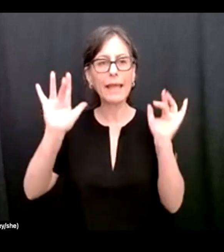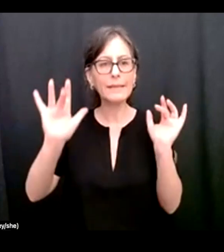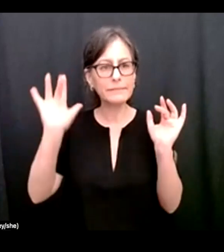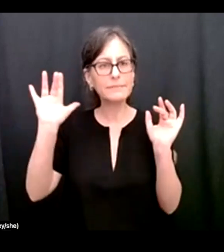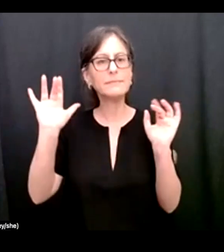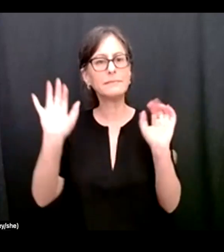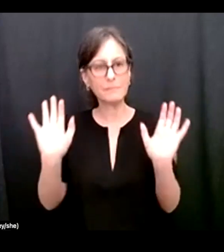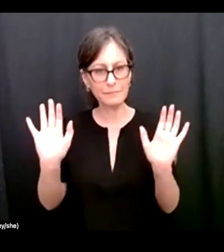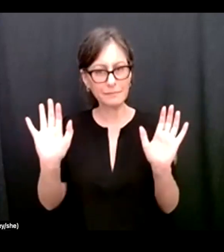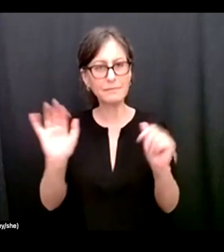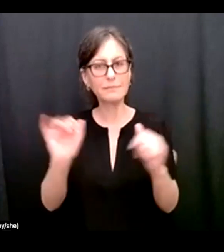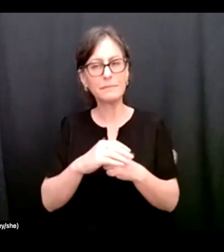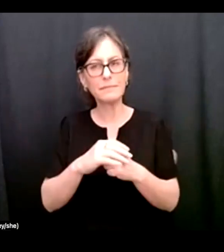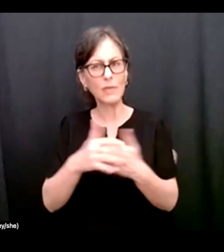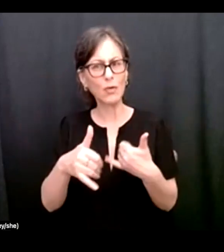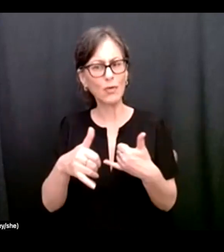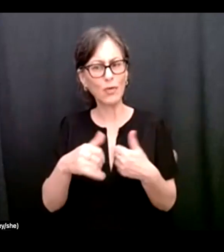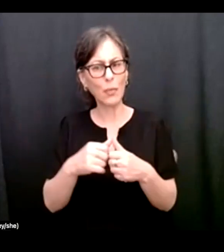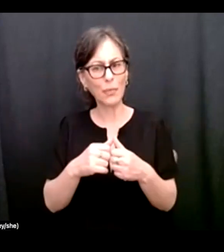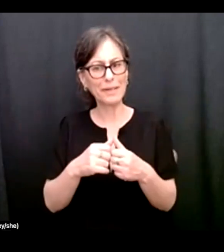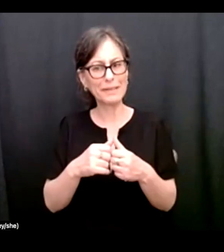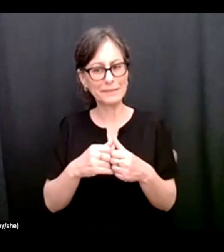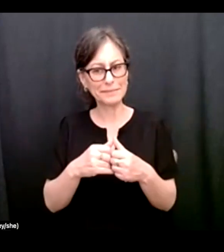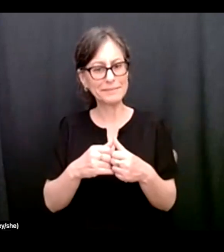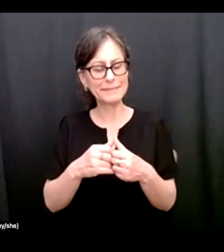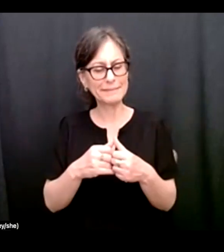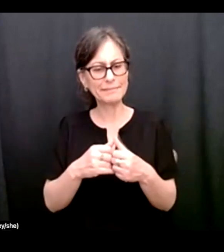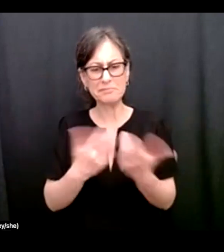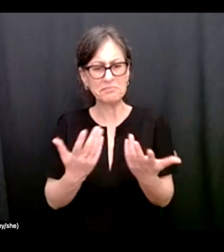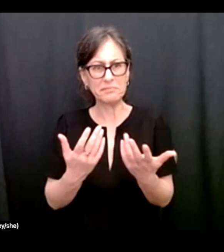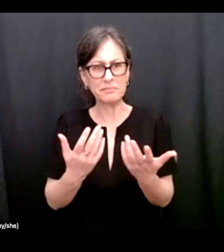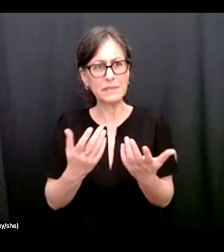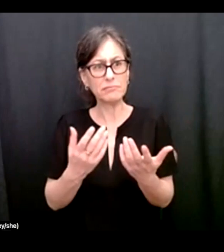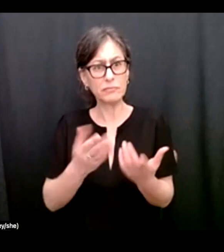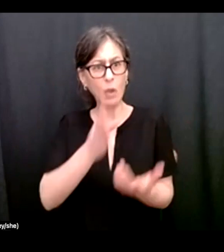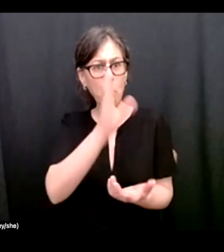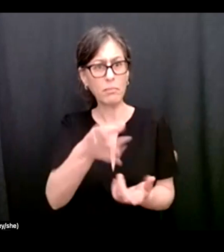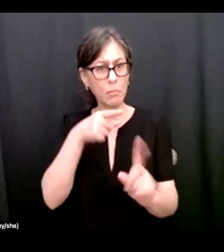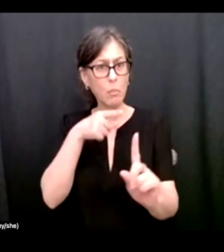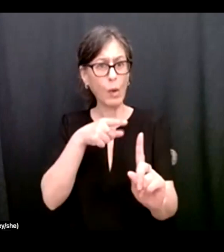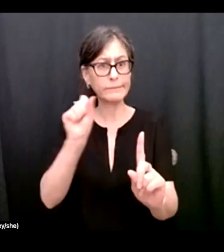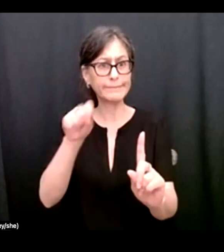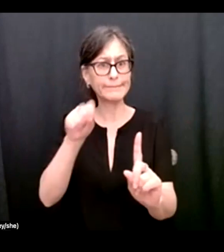that is still very, that still makes your point, but is kind of honest.